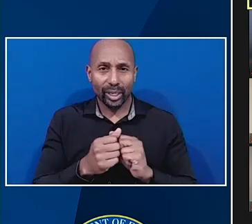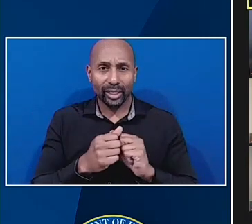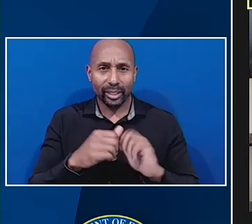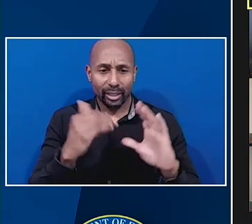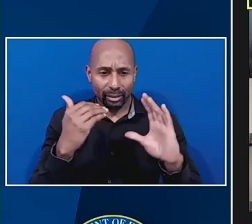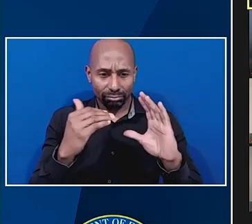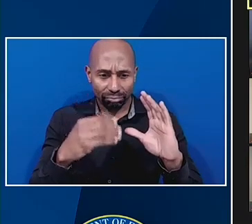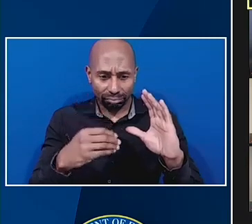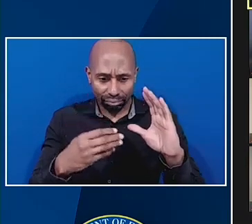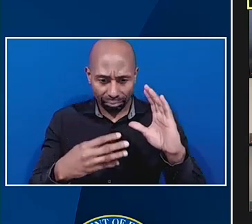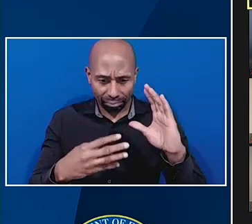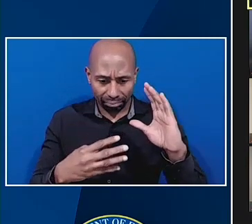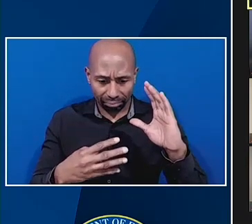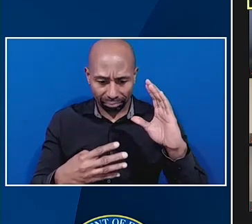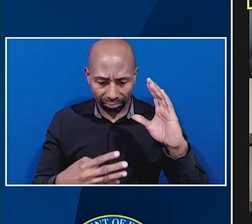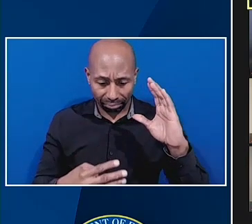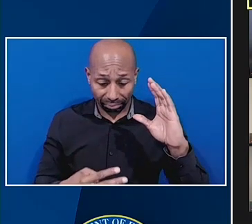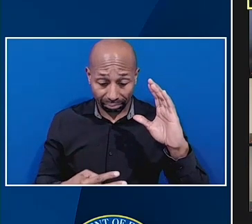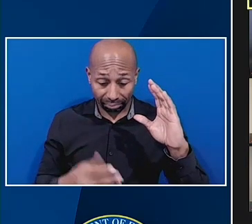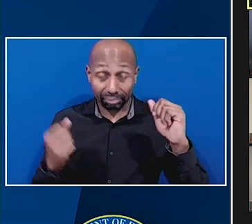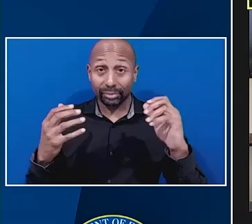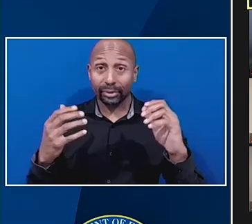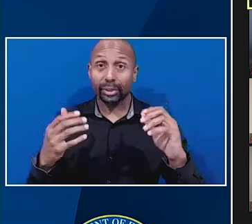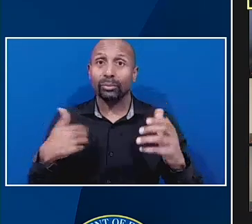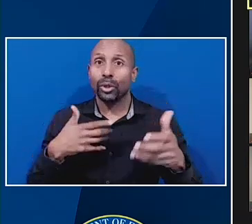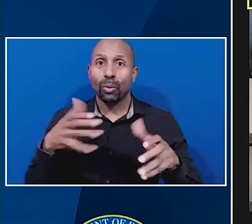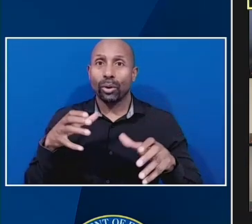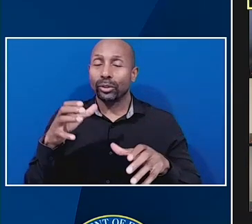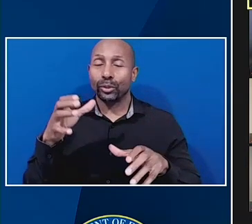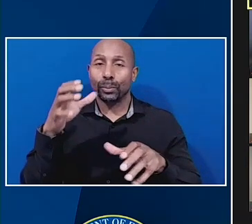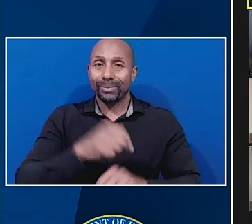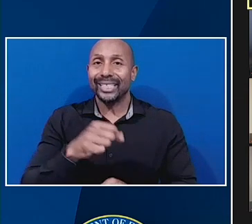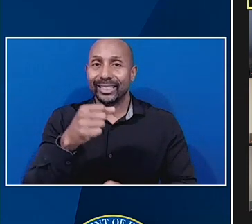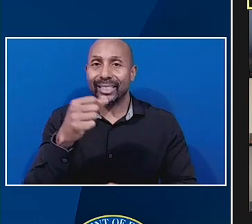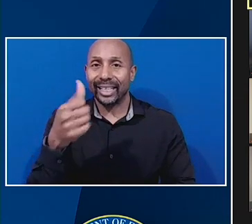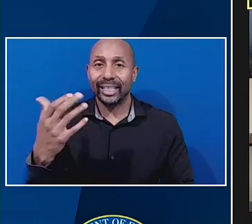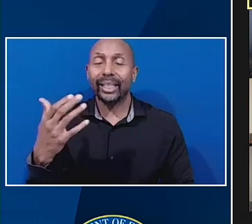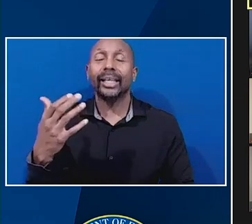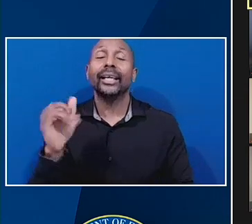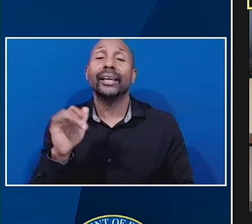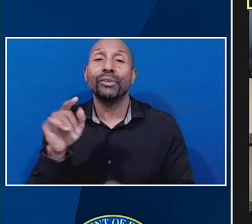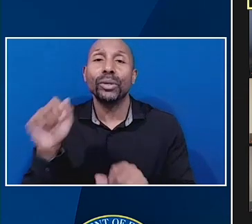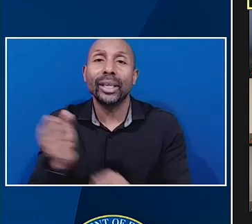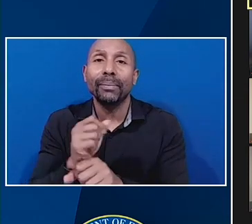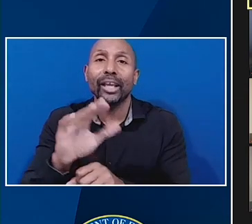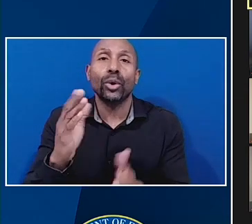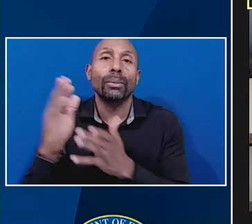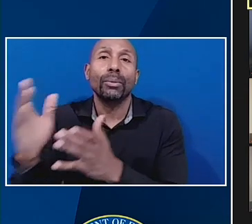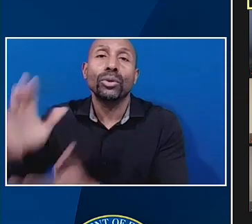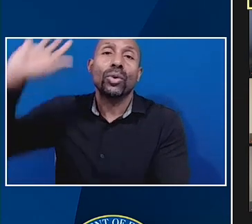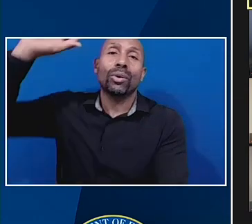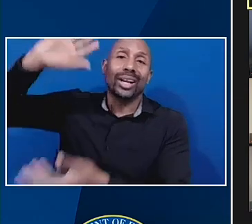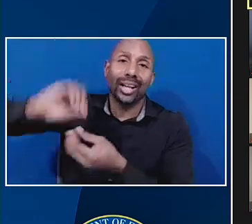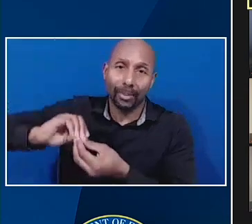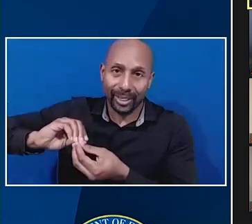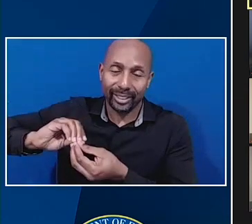we don't miss anything. So if you can make them comprehensive, that would be greatly appreciated.